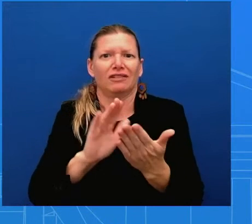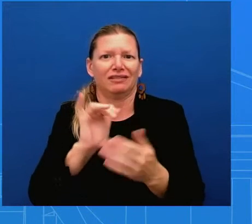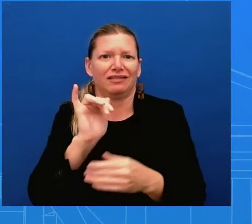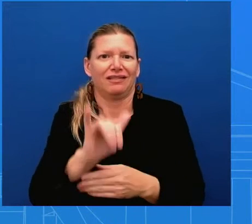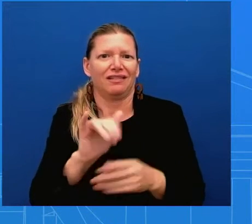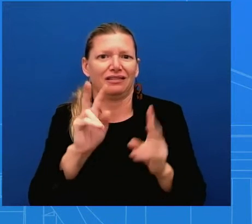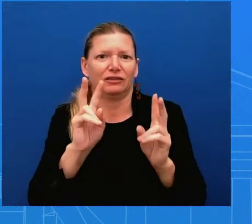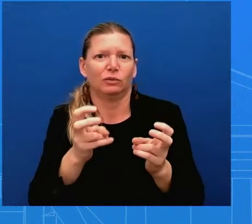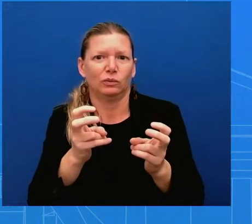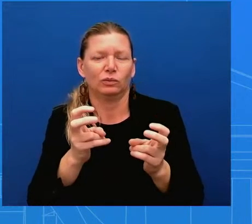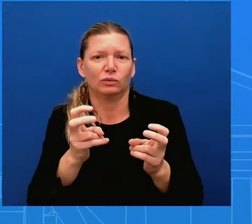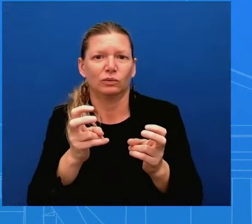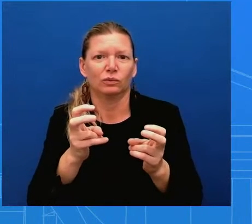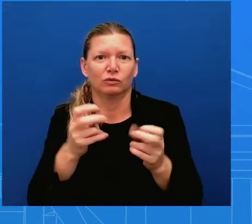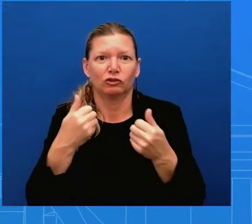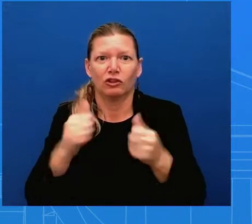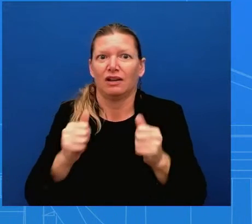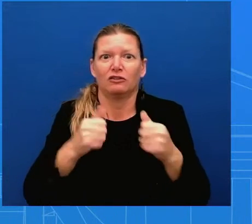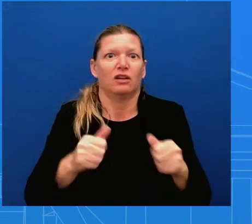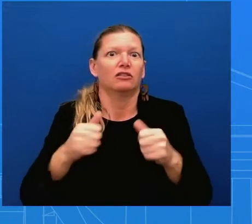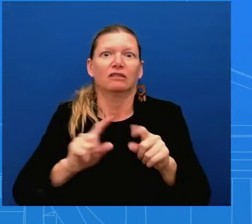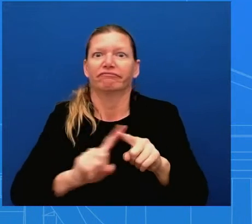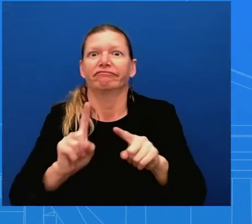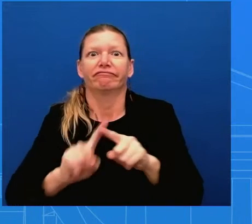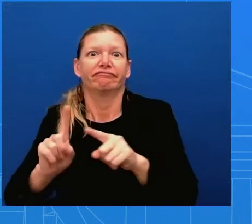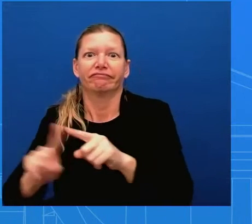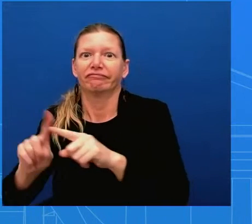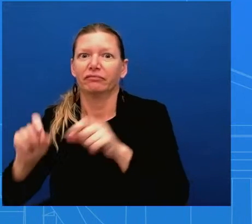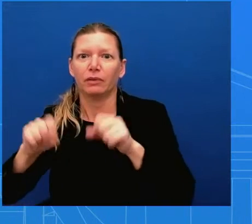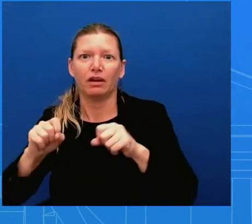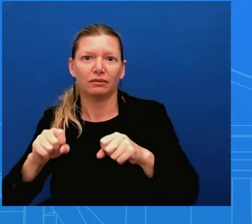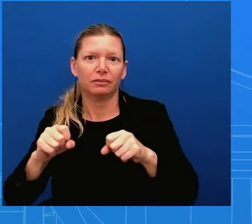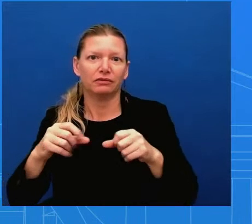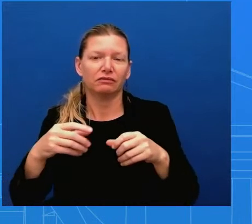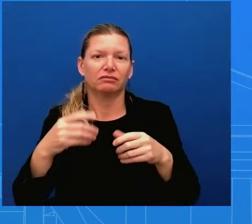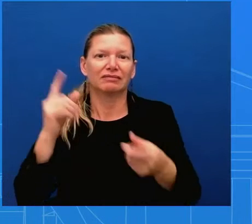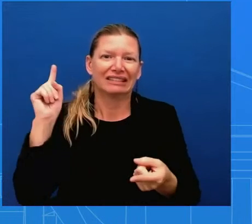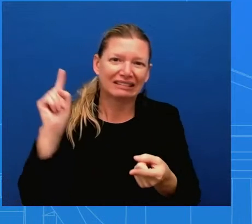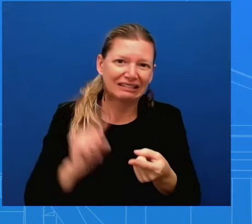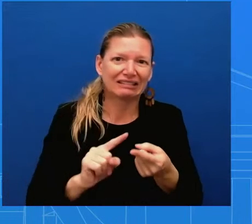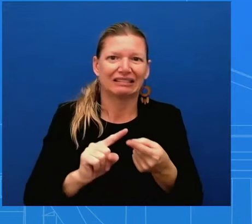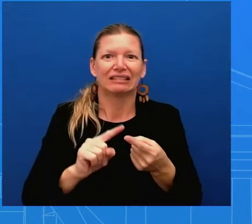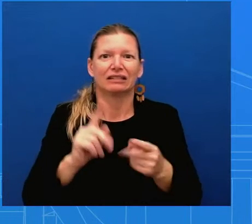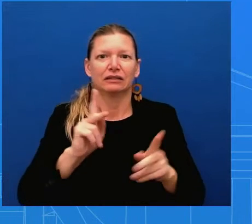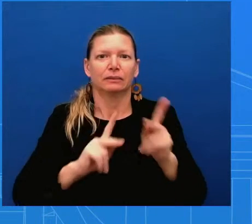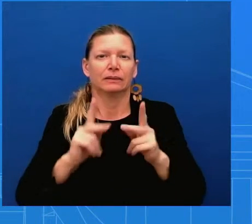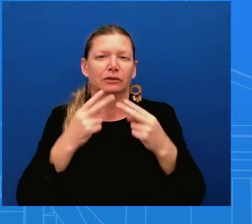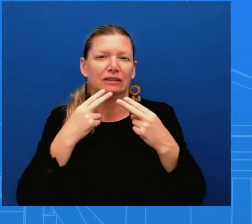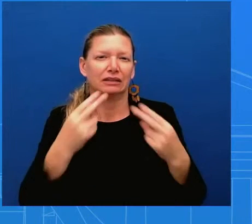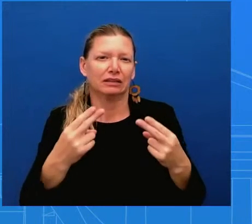to reduce the amount of civilian harm on the Strip, this is something the President has spoken to quite actively over a sustained period of time,